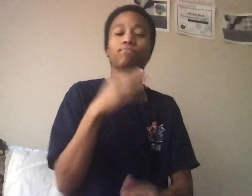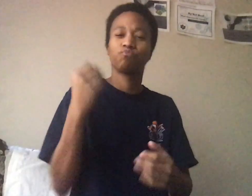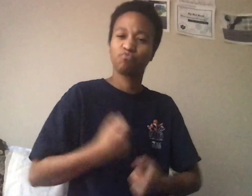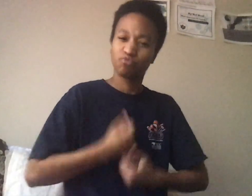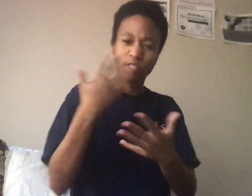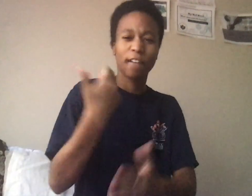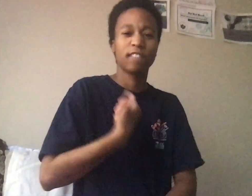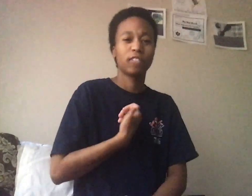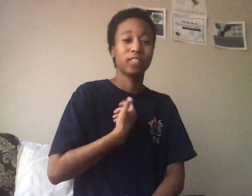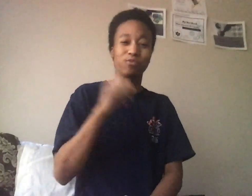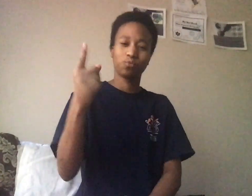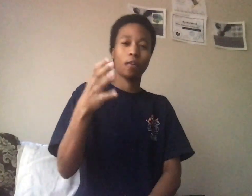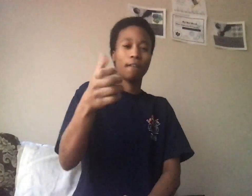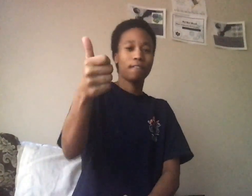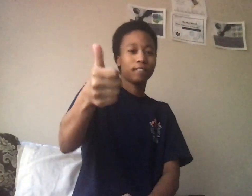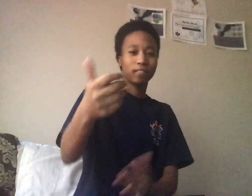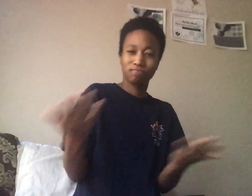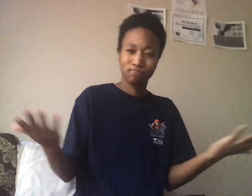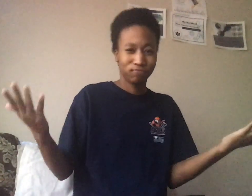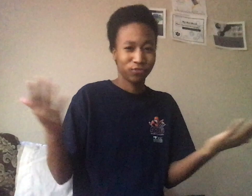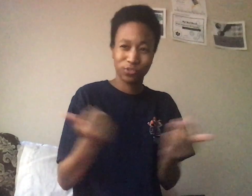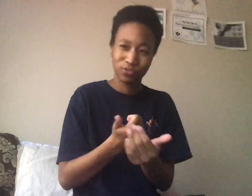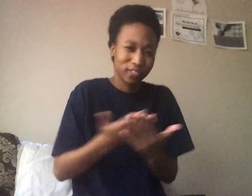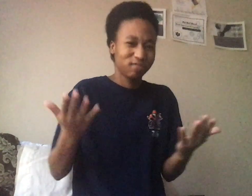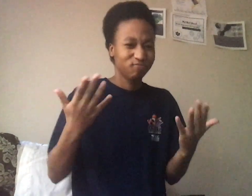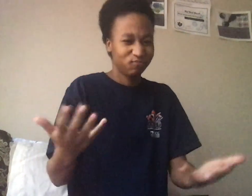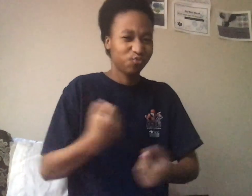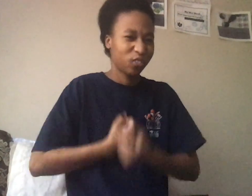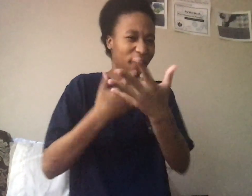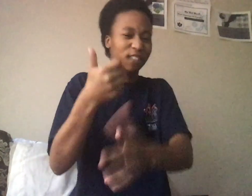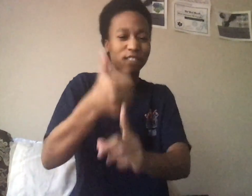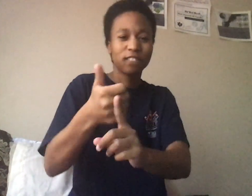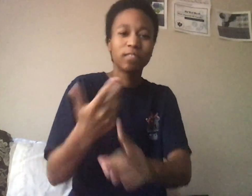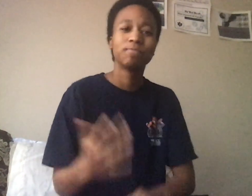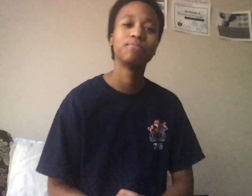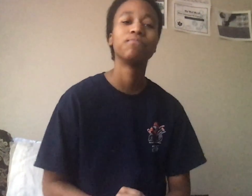and expressing myself. Just be yourself. everything start expressing yourself.